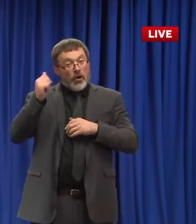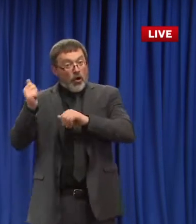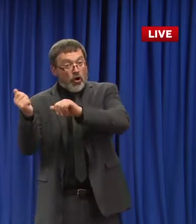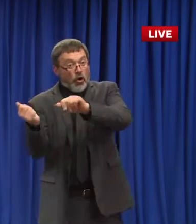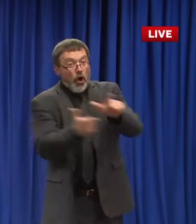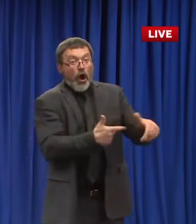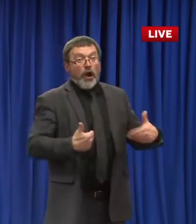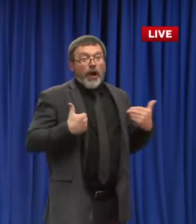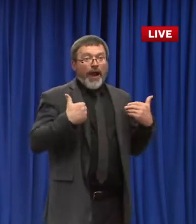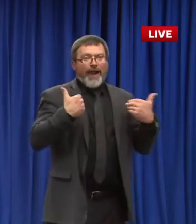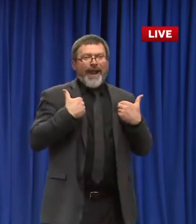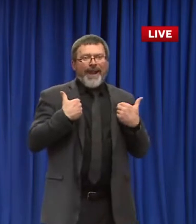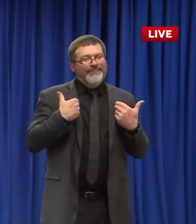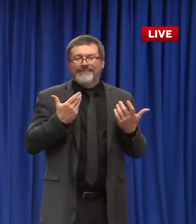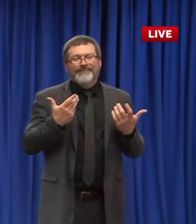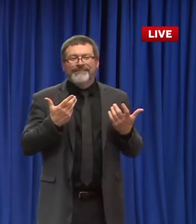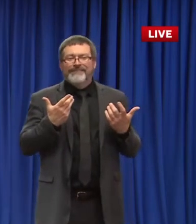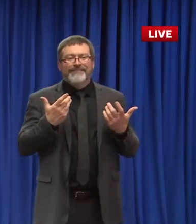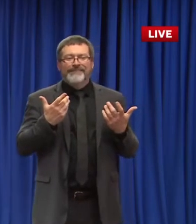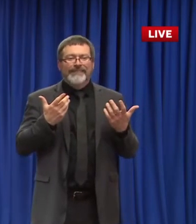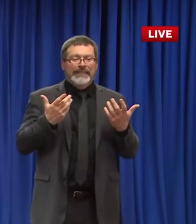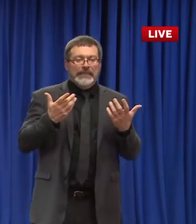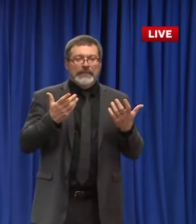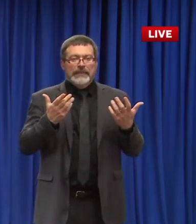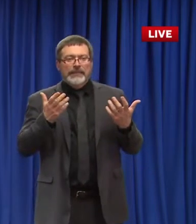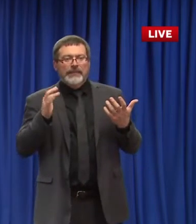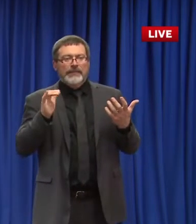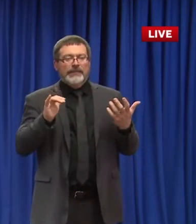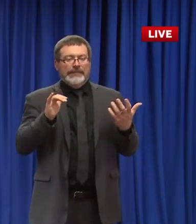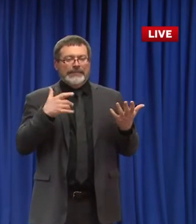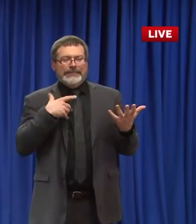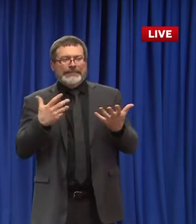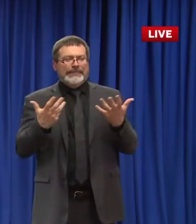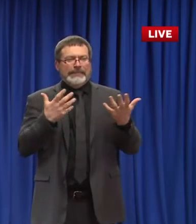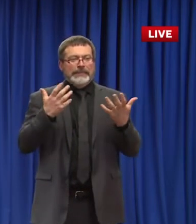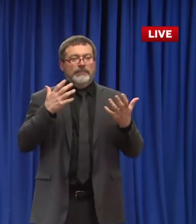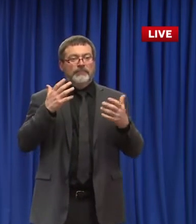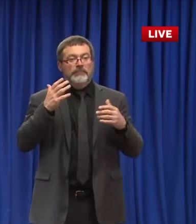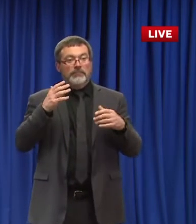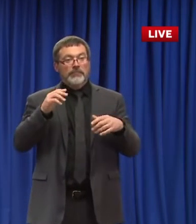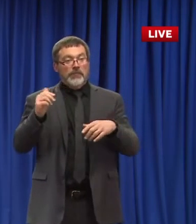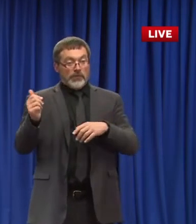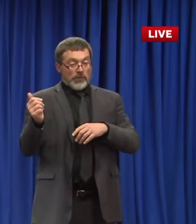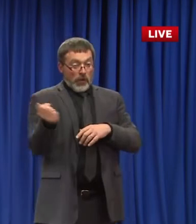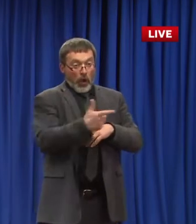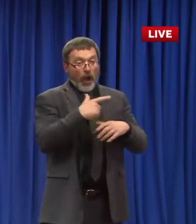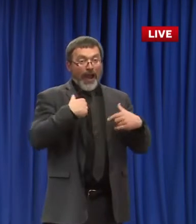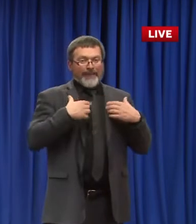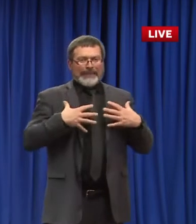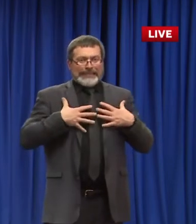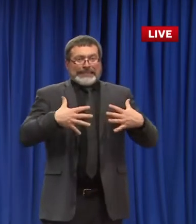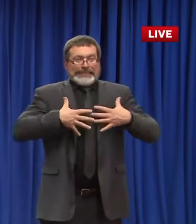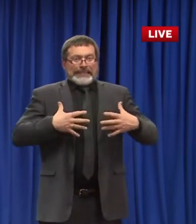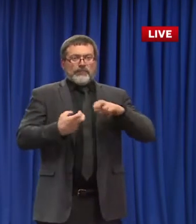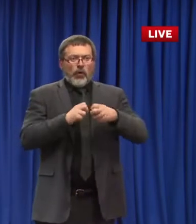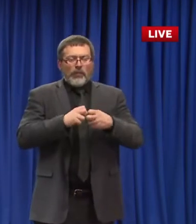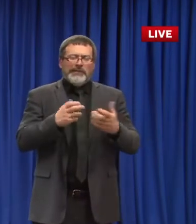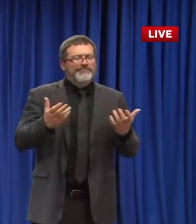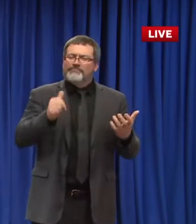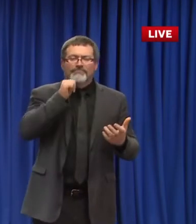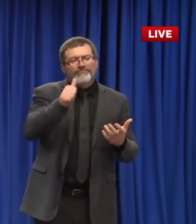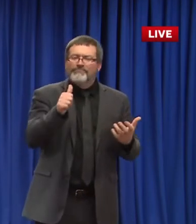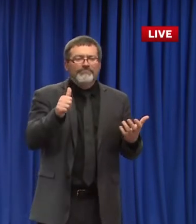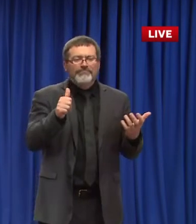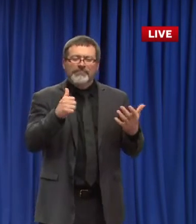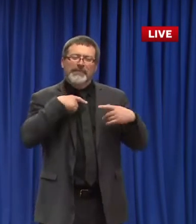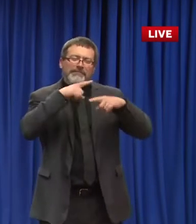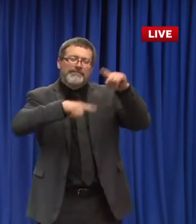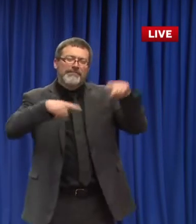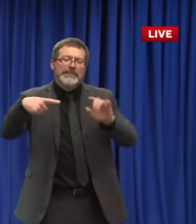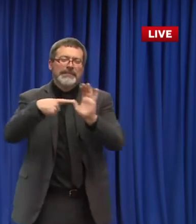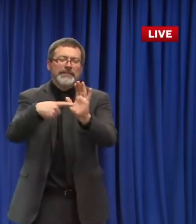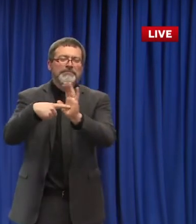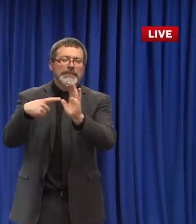IT’S NOT JUST RESPIRATORY SYMPTOMS OF FACT, NOT ALL THE CHILDREN THAT HAVE BEEN REPORTED IN OTHER STATES AND IN OTHER COUNTRIES HAVE CLEARLY HAD RESPIRATORY SYMPTOMS AS A